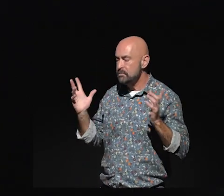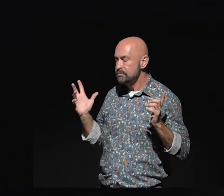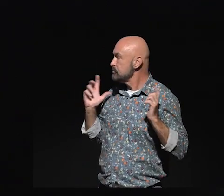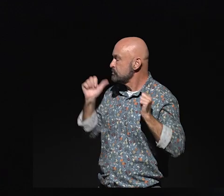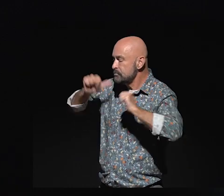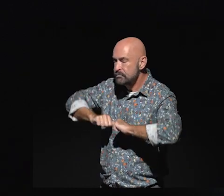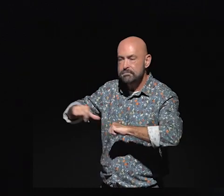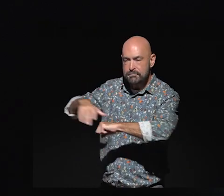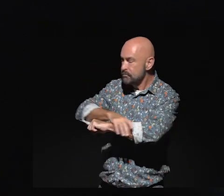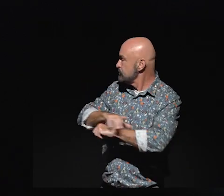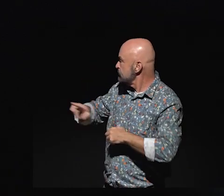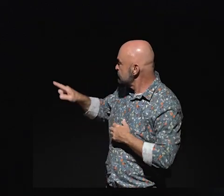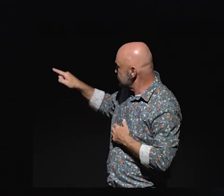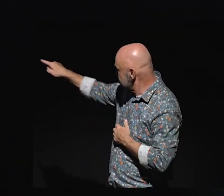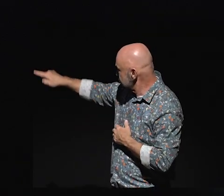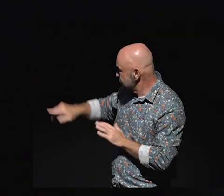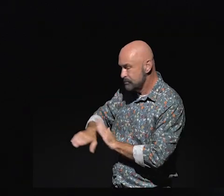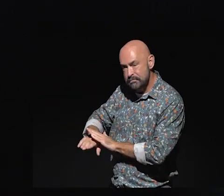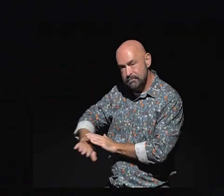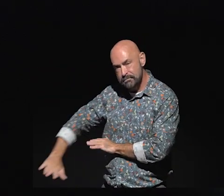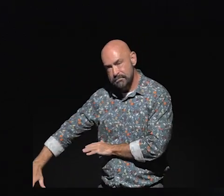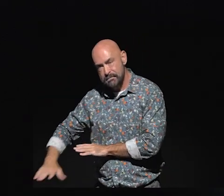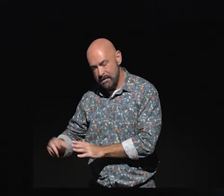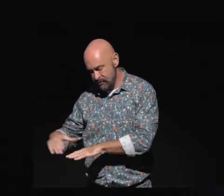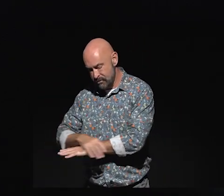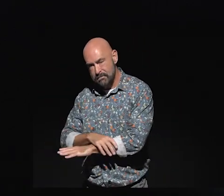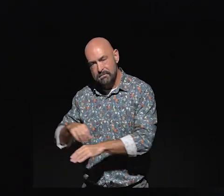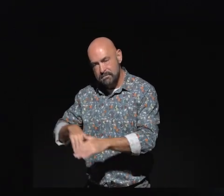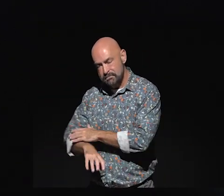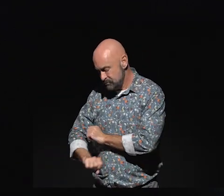and gloves you see in the lower left, tossed on the couch, waiting for her to pick them up,